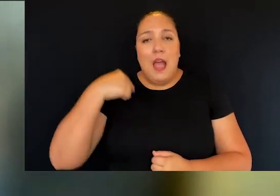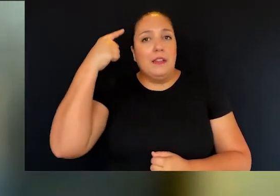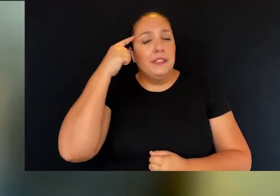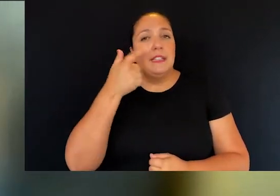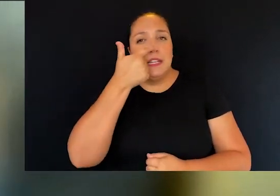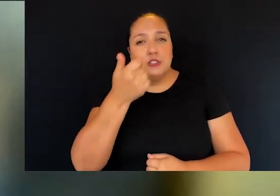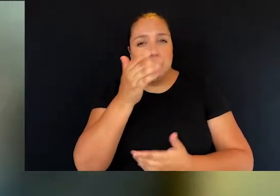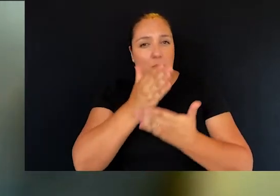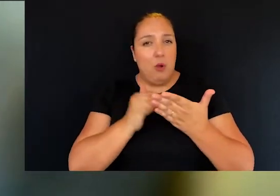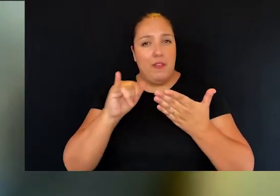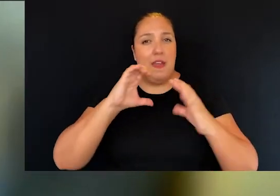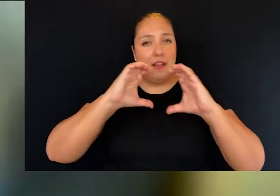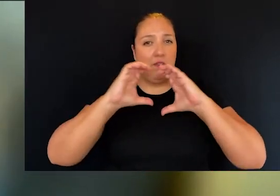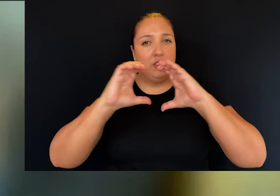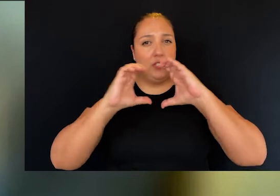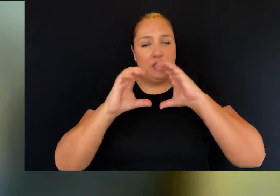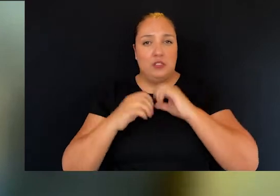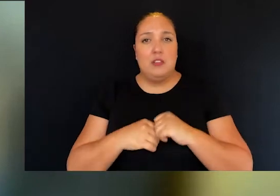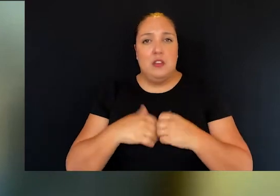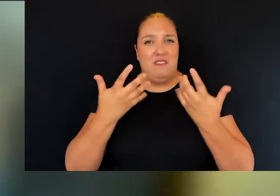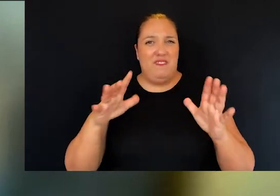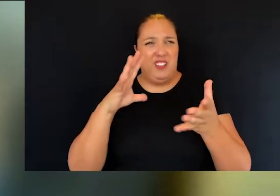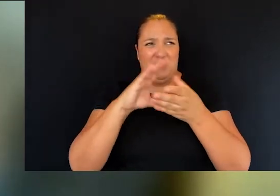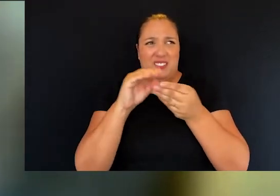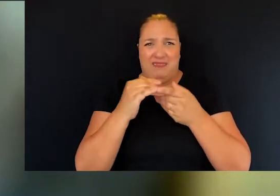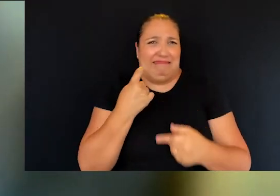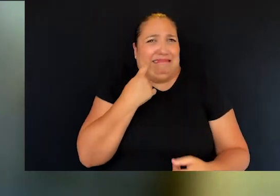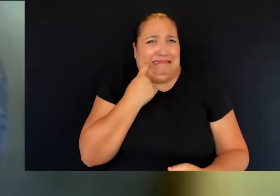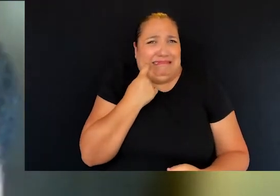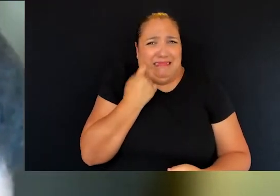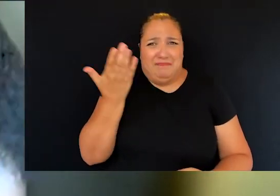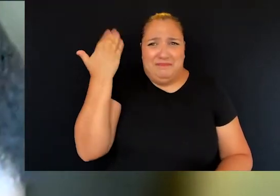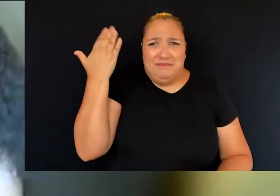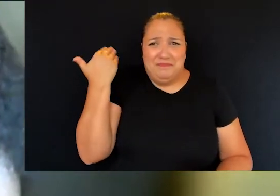we talked about literally just before, starting with the conversation today,